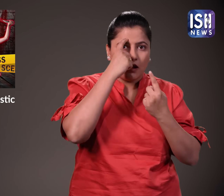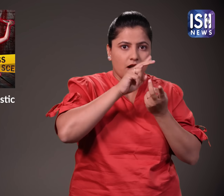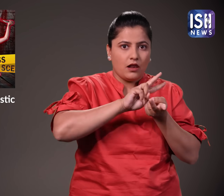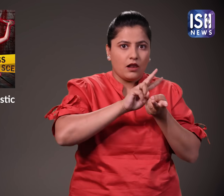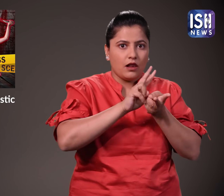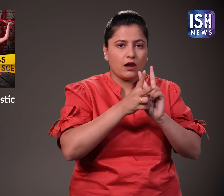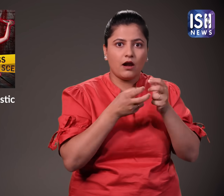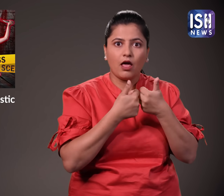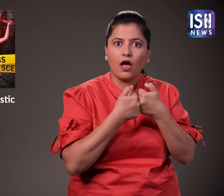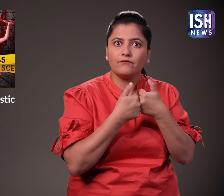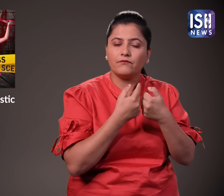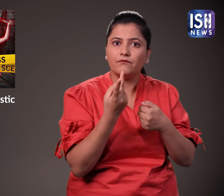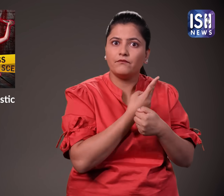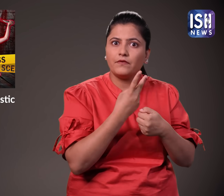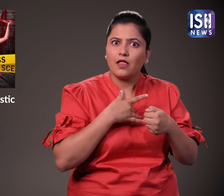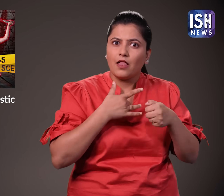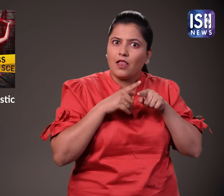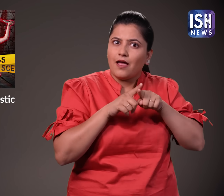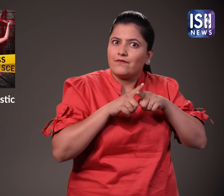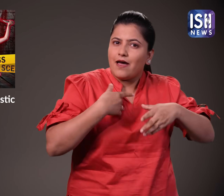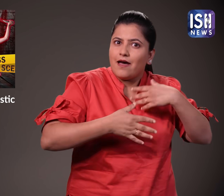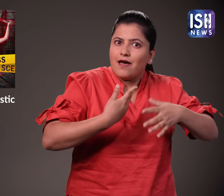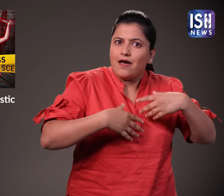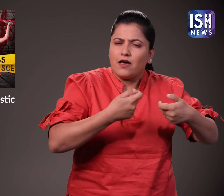Their friendship quickly turned into an affair.